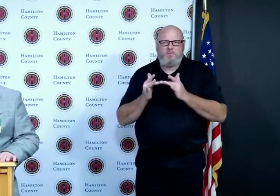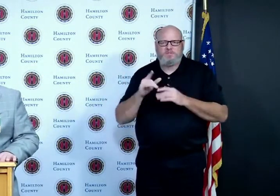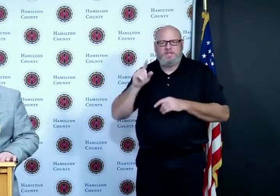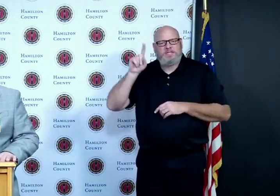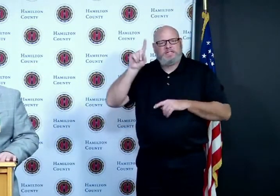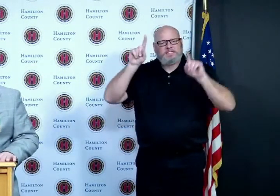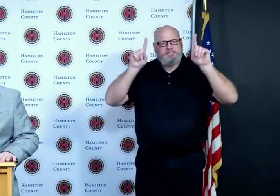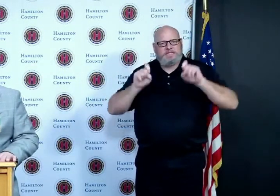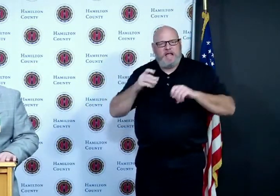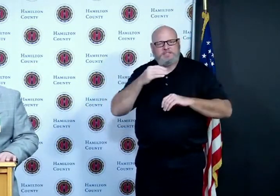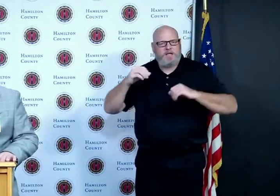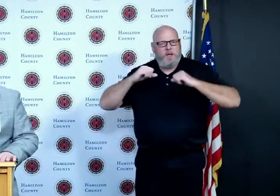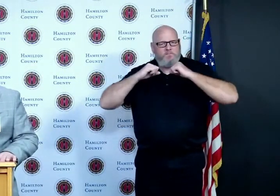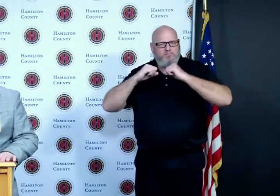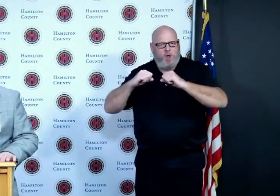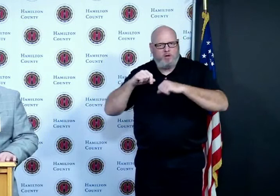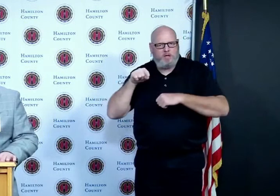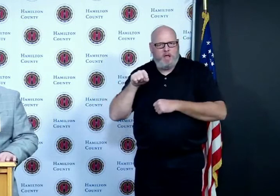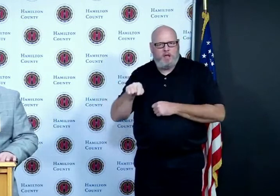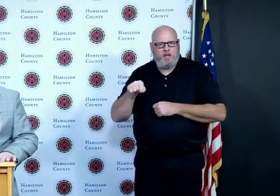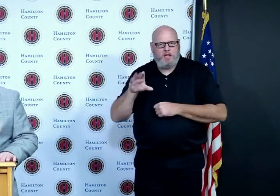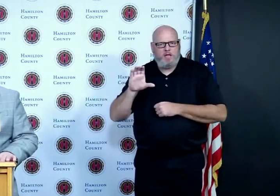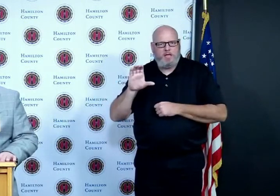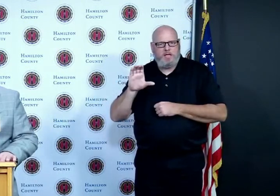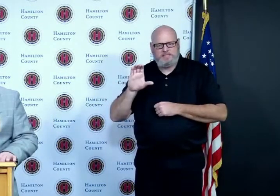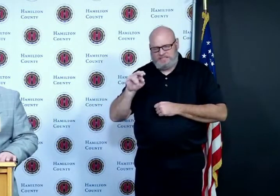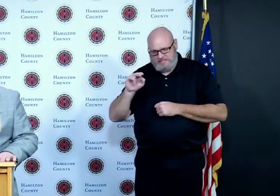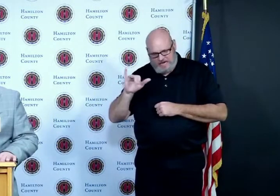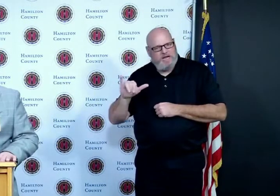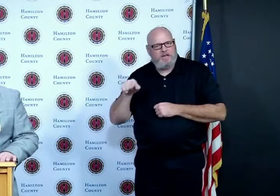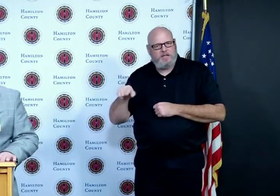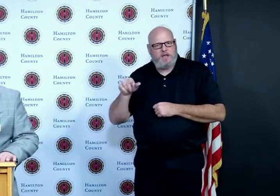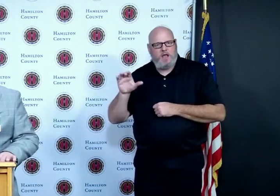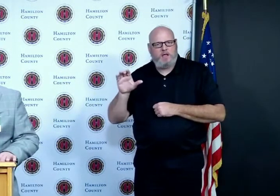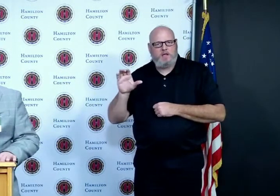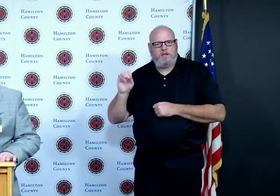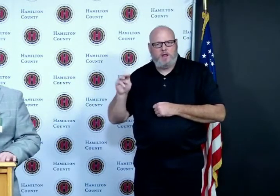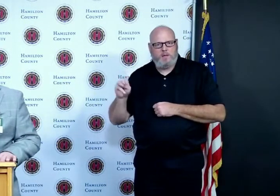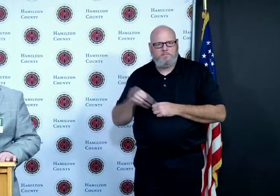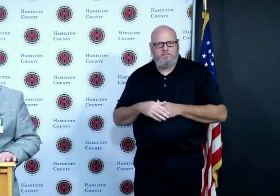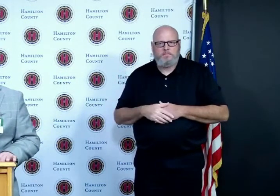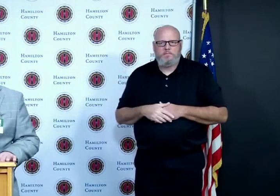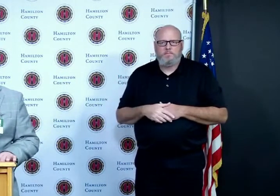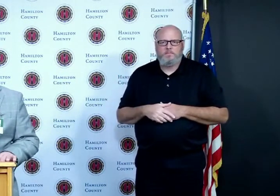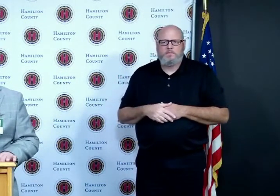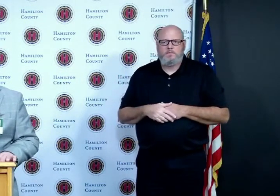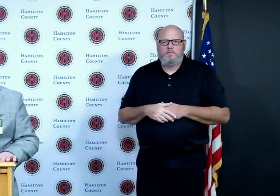our website so please check out hcph.org for information on testing within Hamilton County